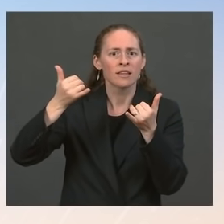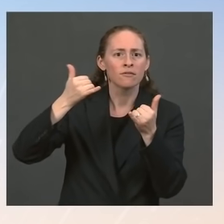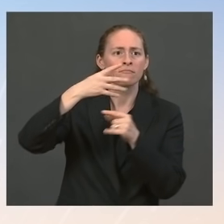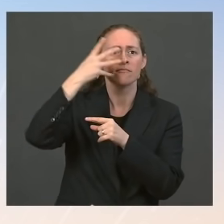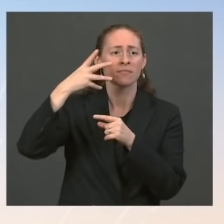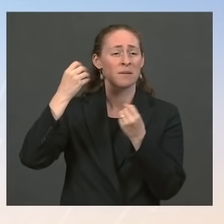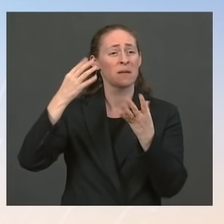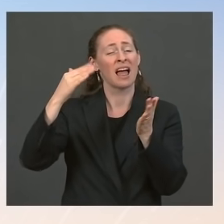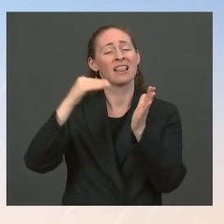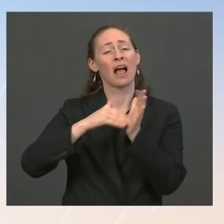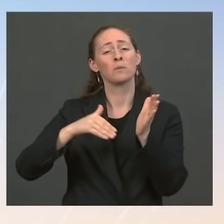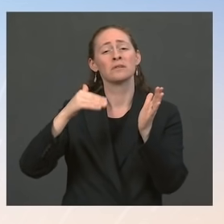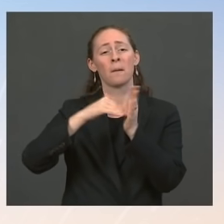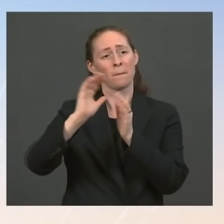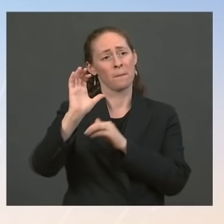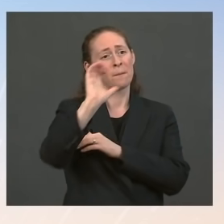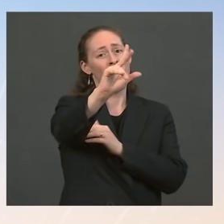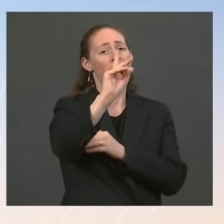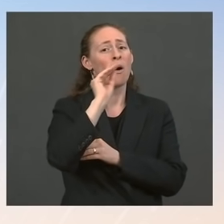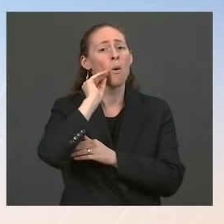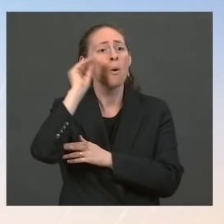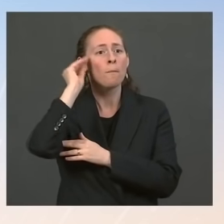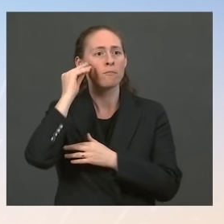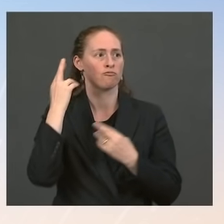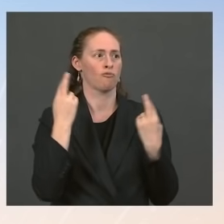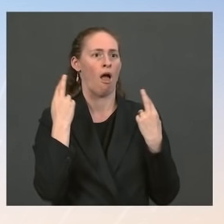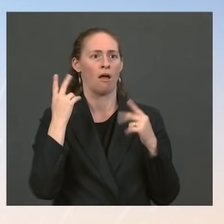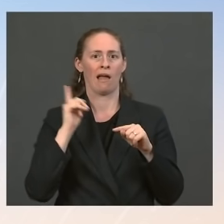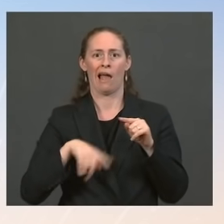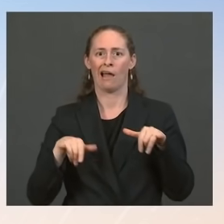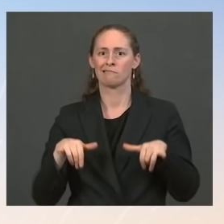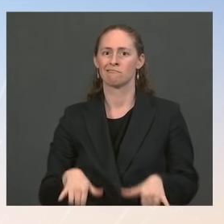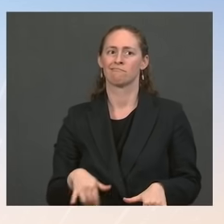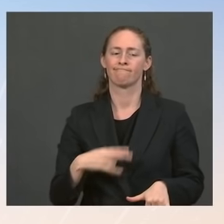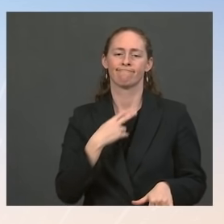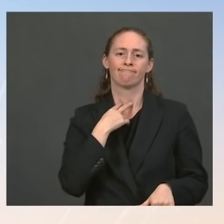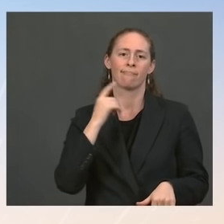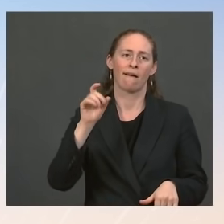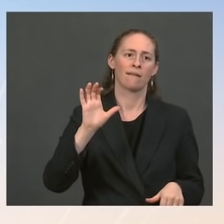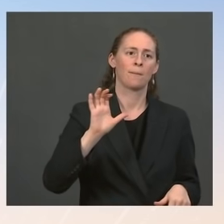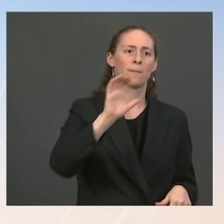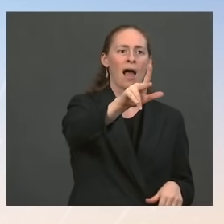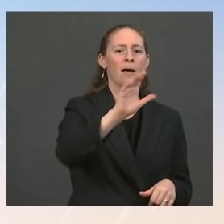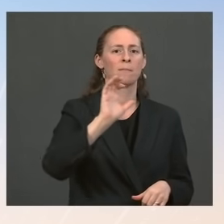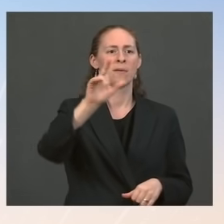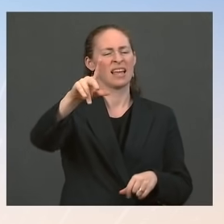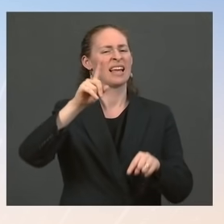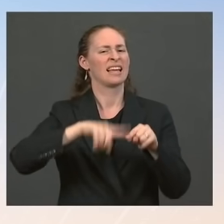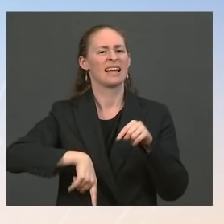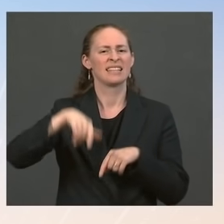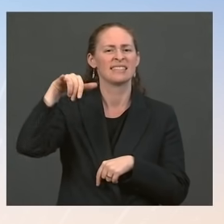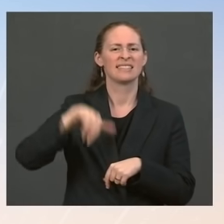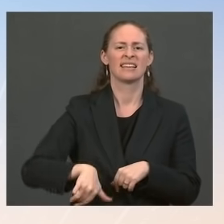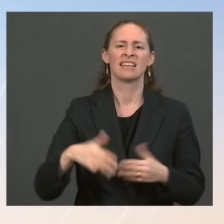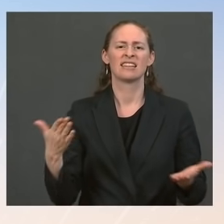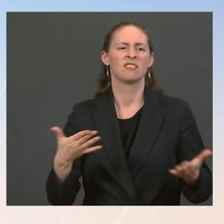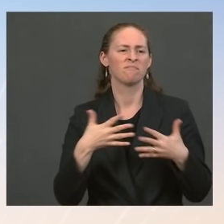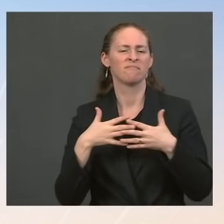when they realized they could not stay here and could not stay in the camp and would not be able to stay in the United States. So there are some deterrence mechanisms